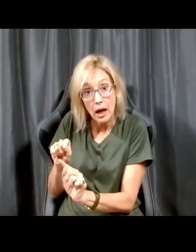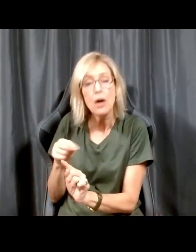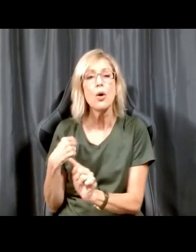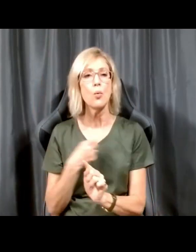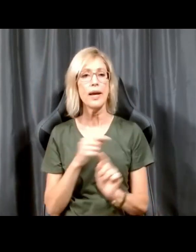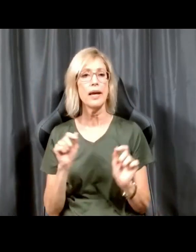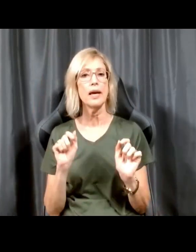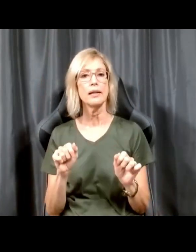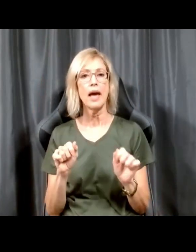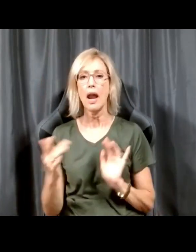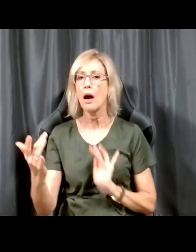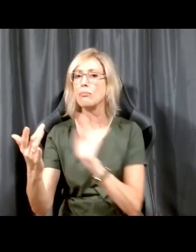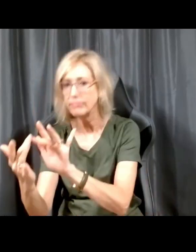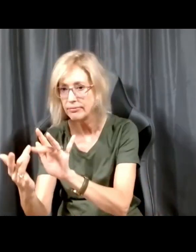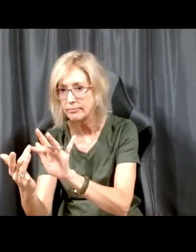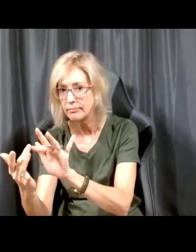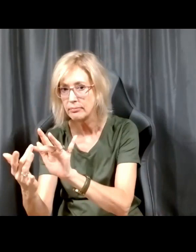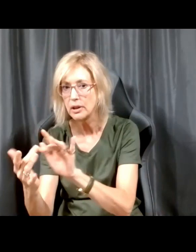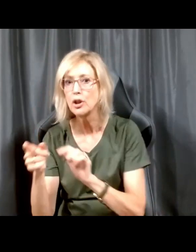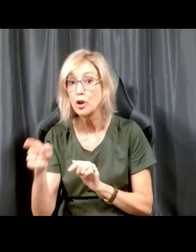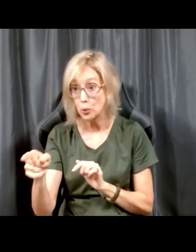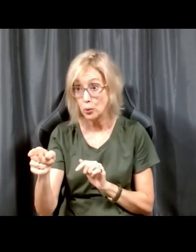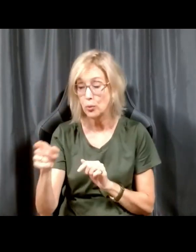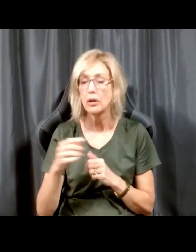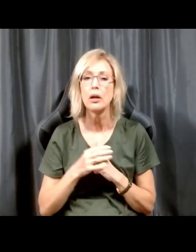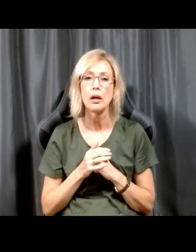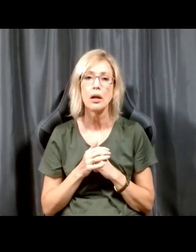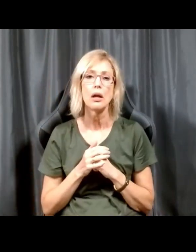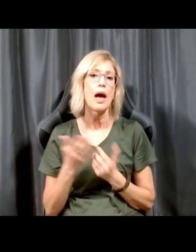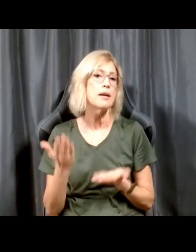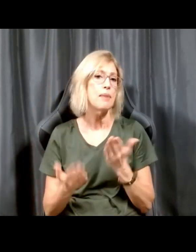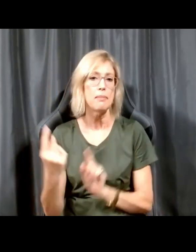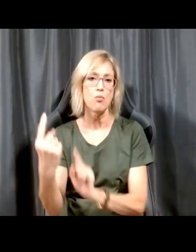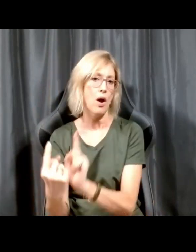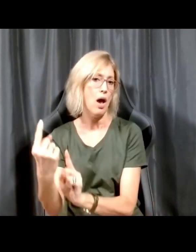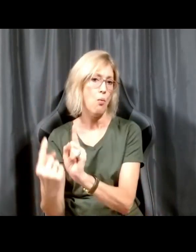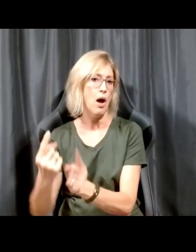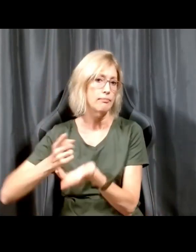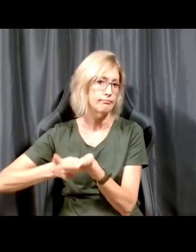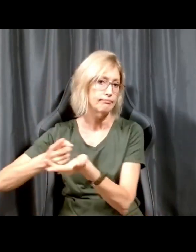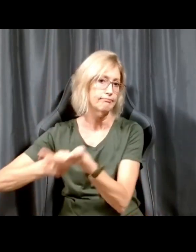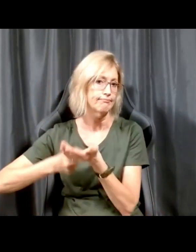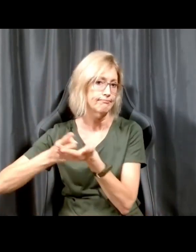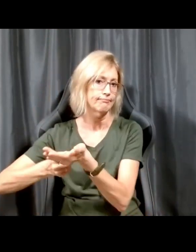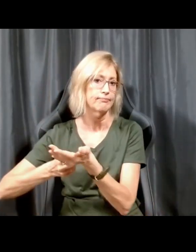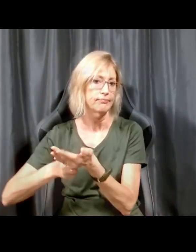we'll reach out to you specifically and we can do some one-on-one conversations around your needs and your kiddos.